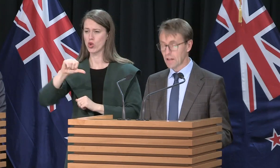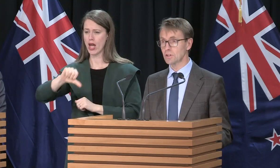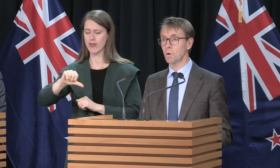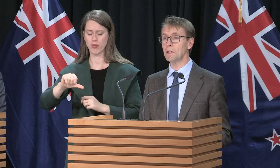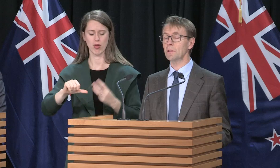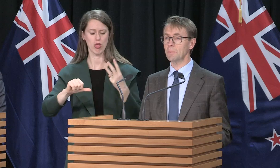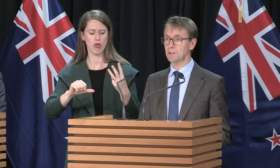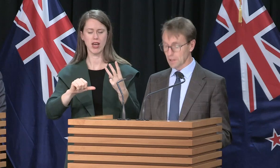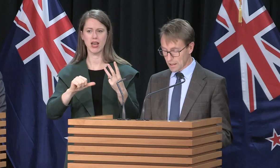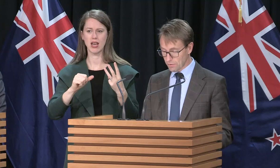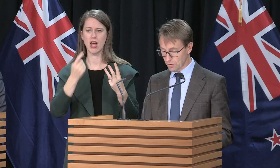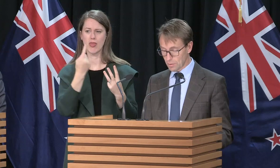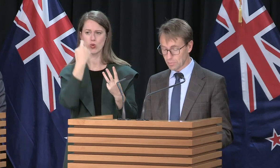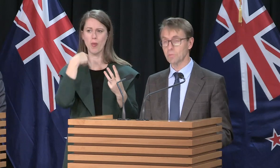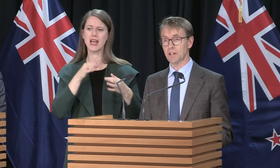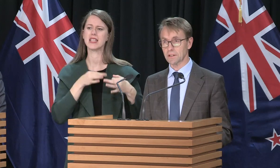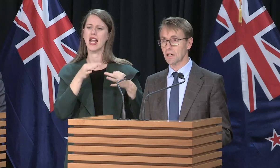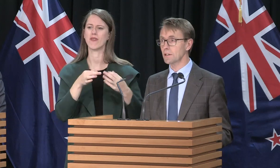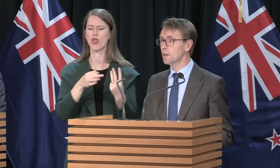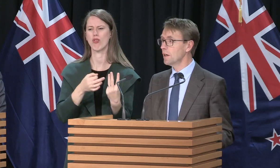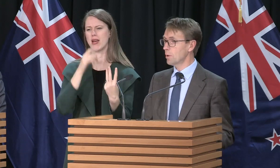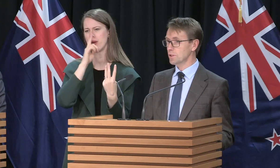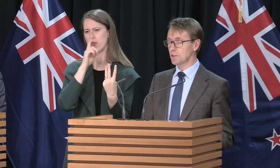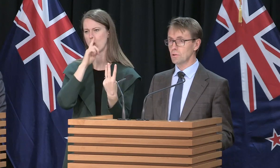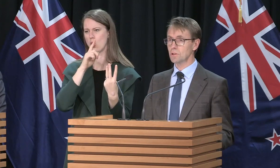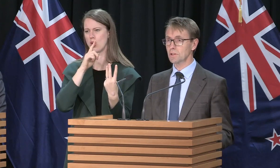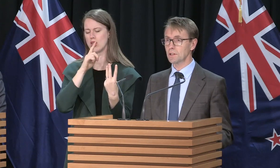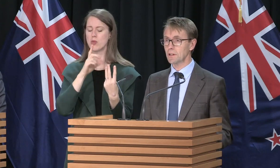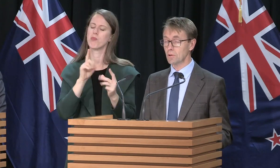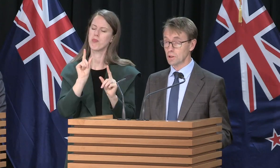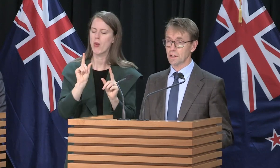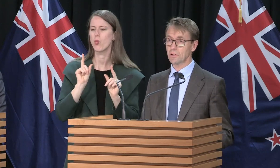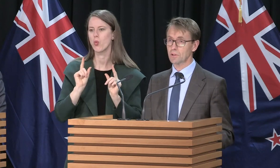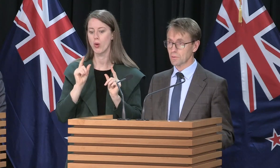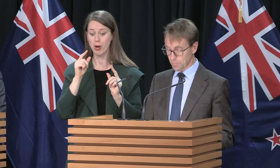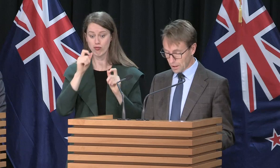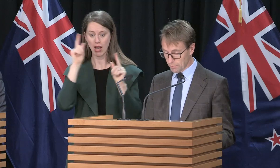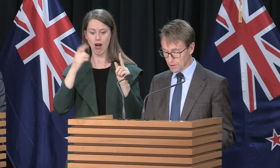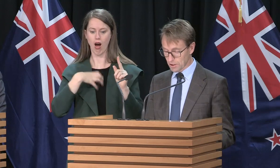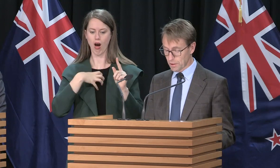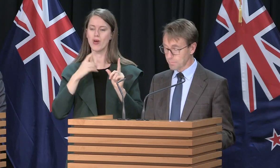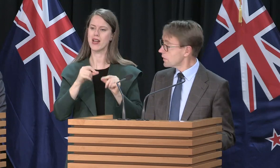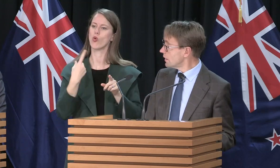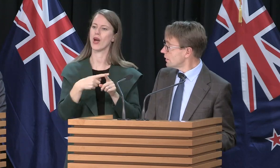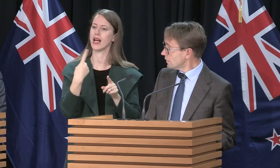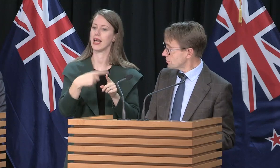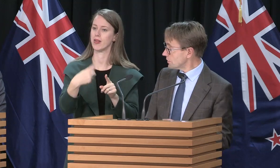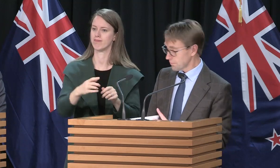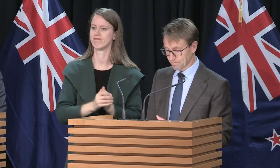reporting process than expected. That was the case in nine of them and three, the swabbing had been delayed for